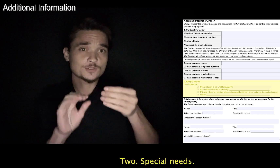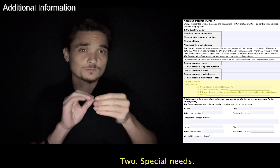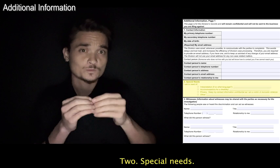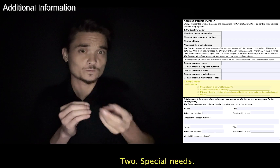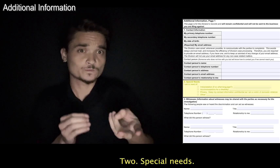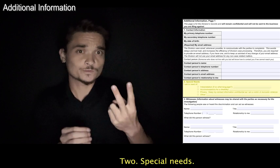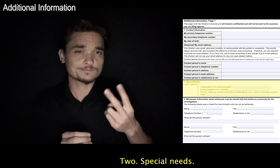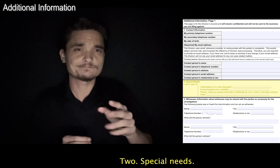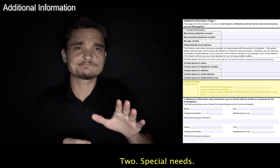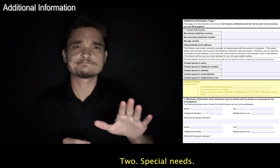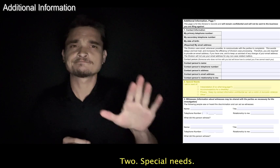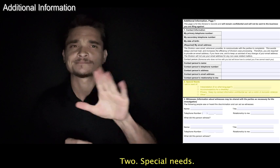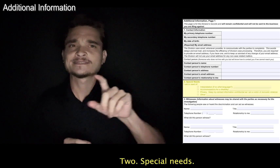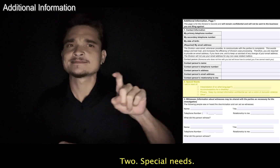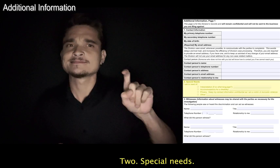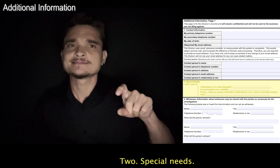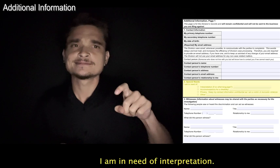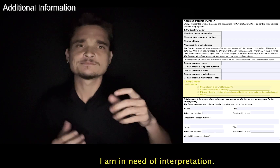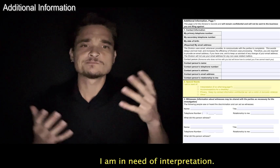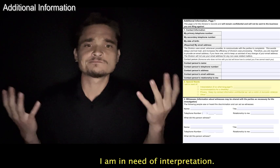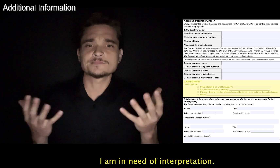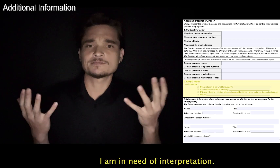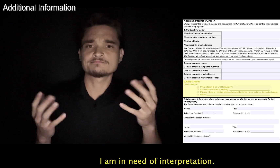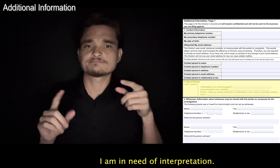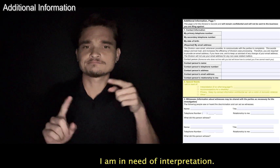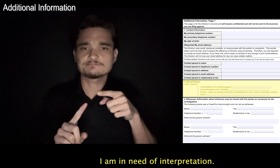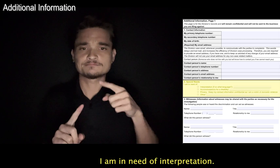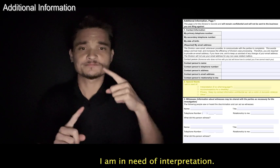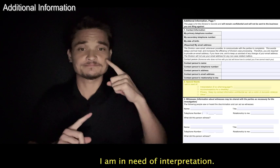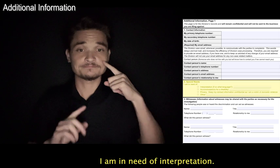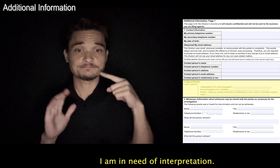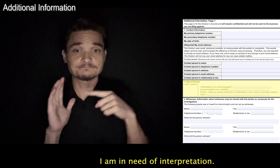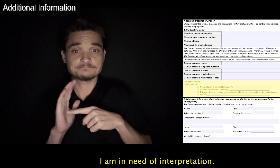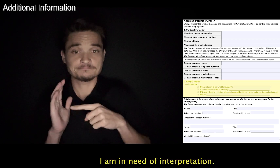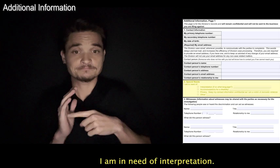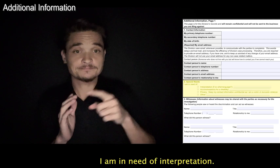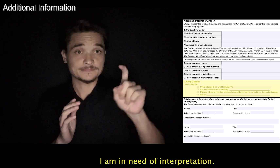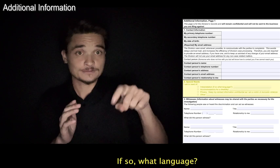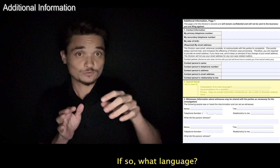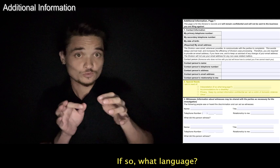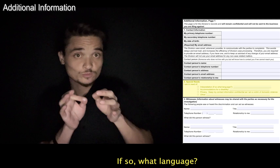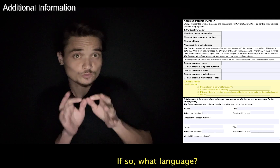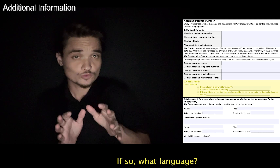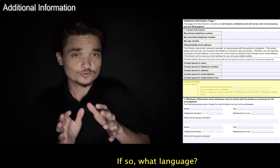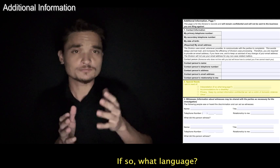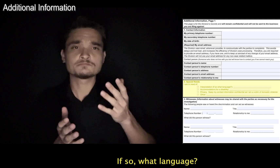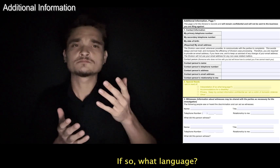Two. Special needs. I am in need of interpretation. If so, what language?